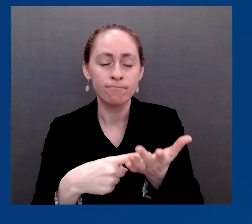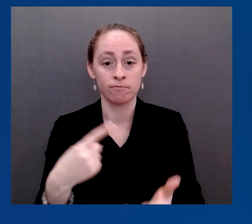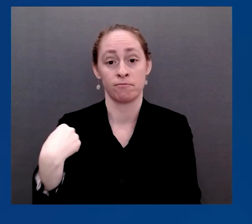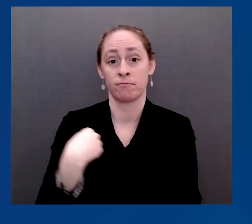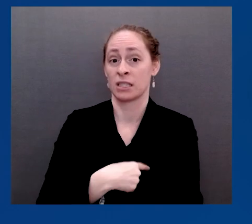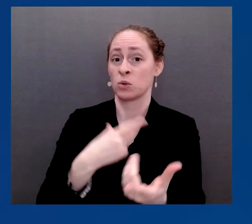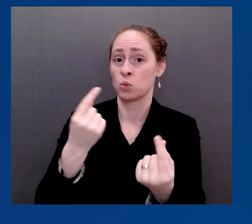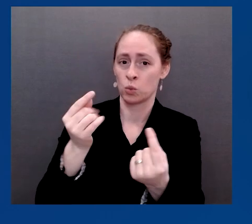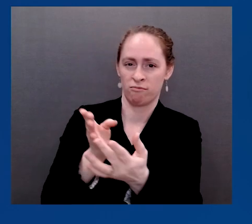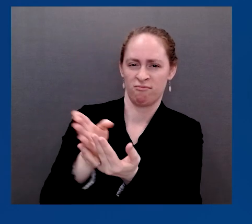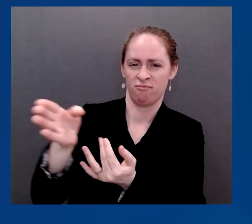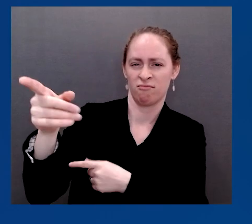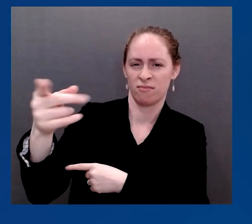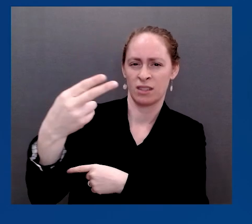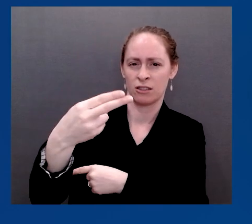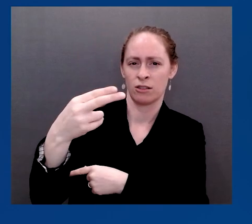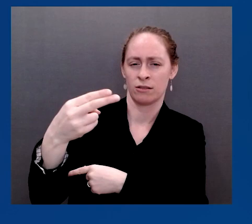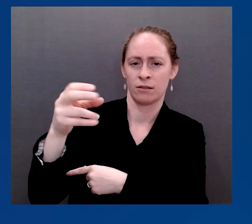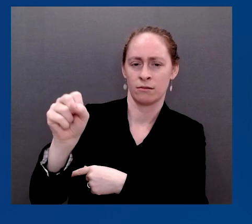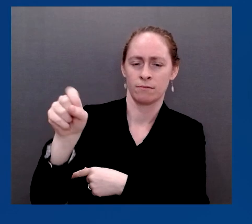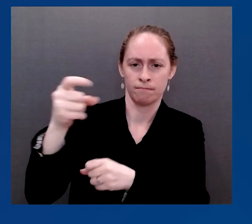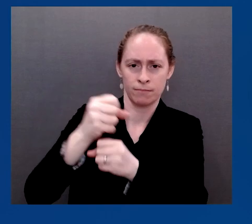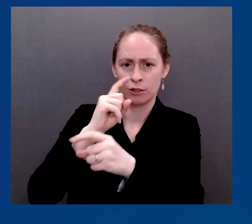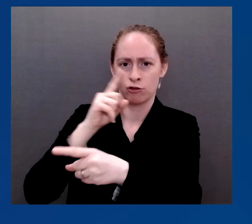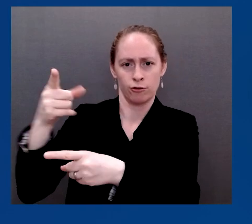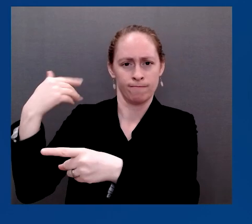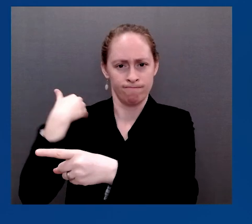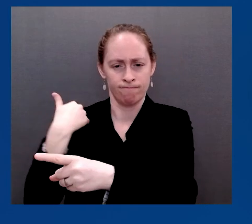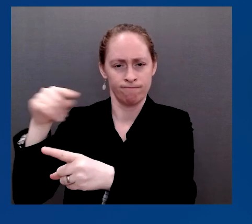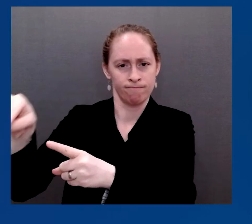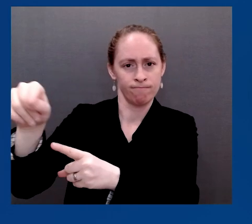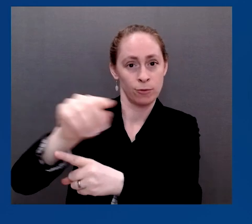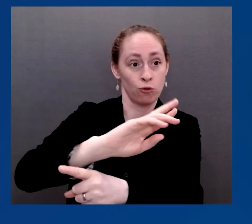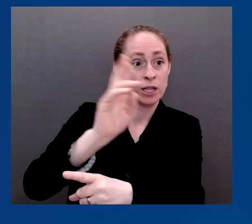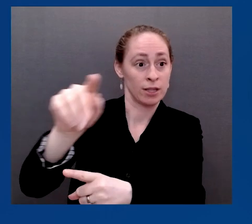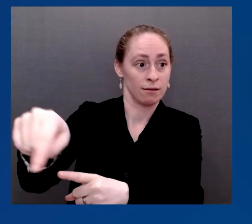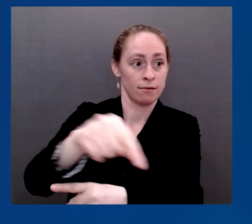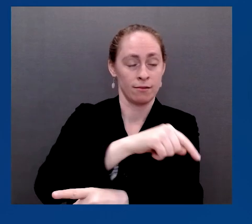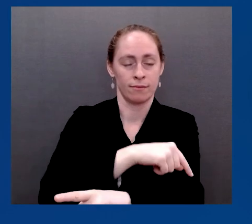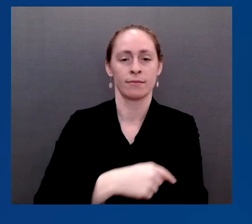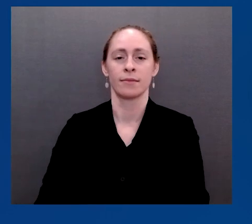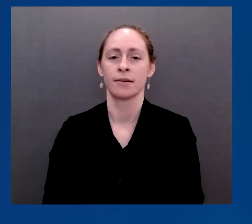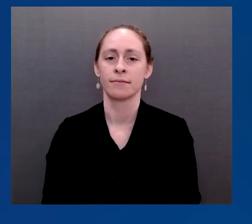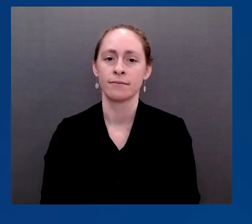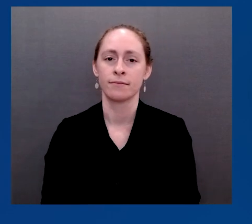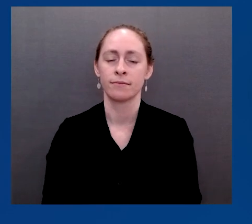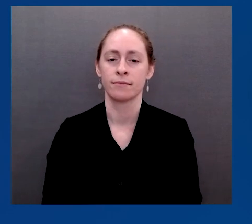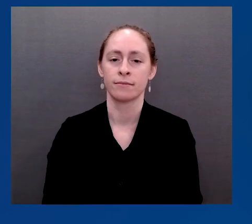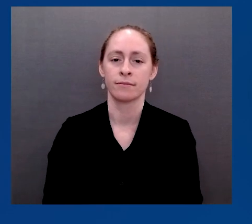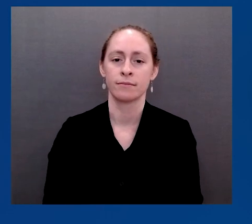and make sure that they have the materials that they need, the training they need to be able to answer the questions